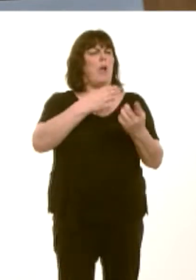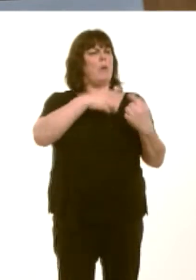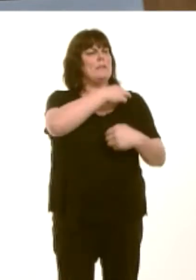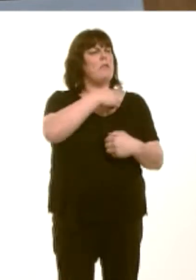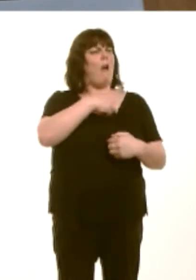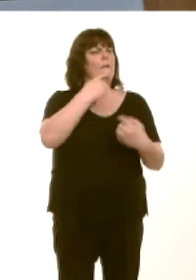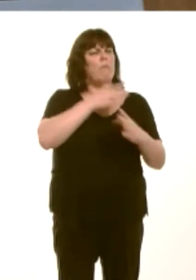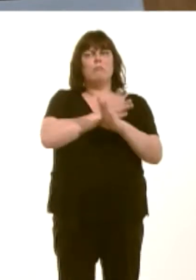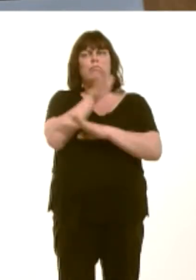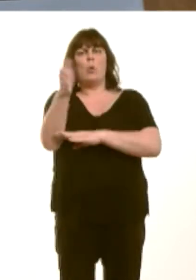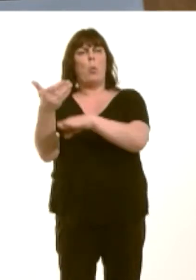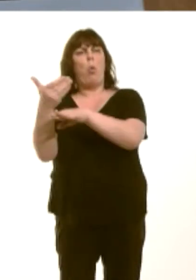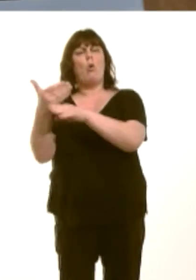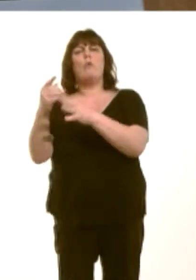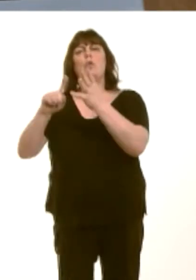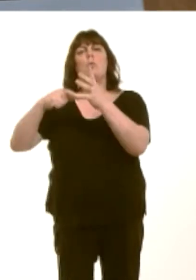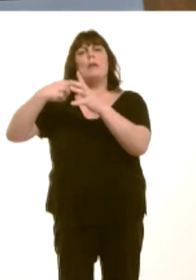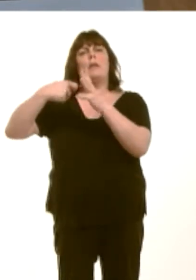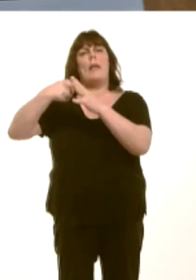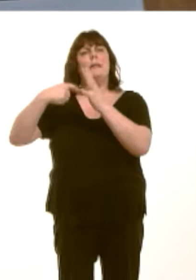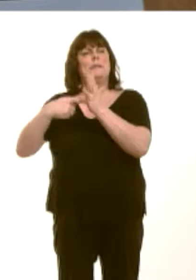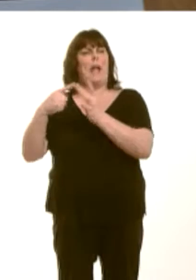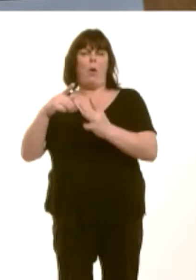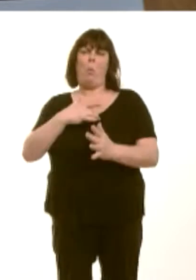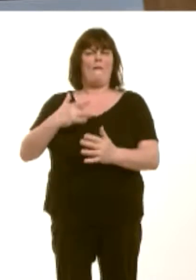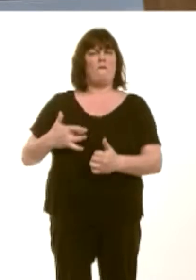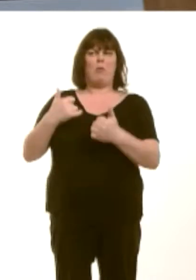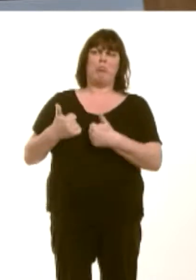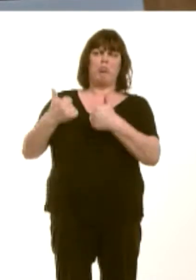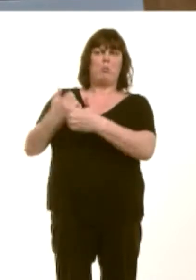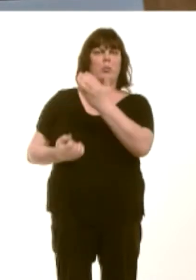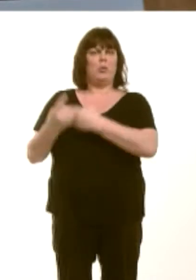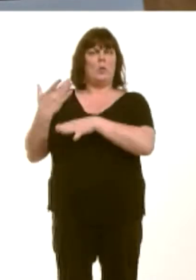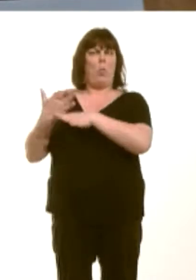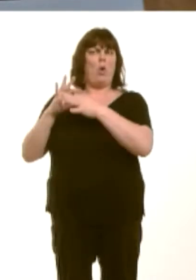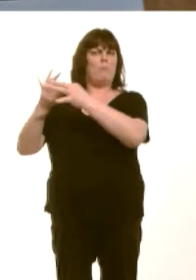We believe thatís the best way forward as far as Wales is concerned, and the two organisations